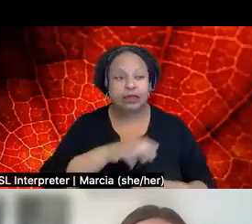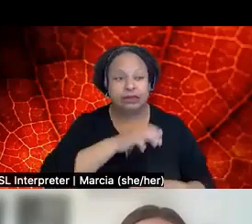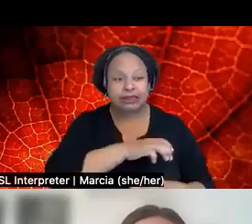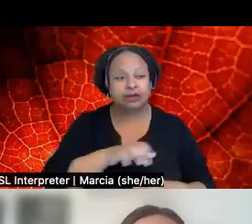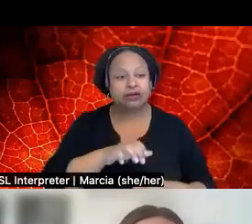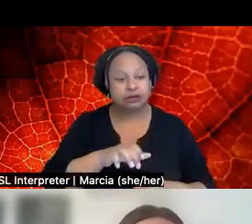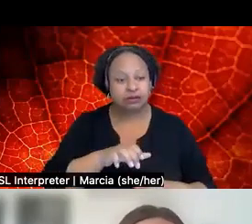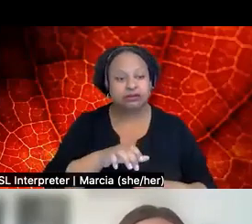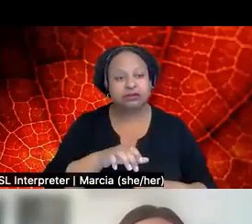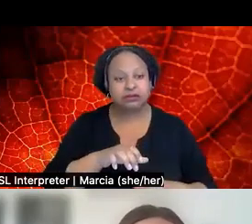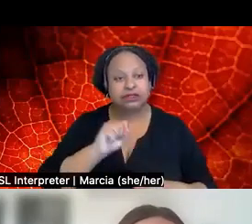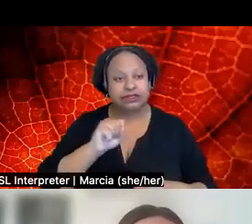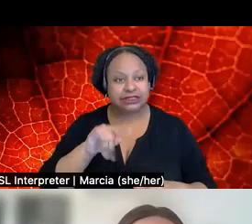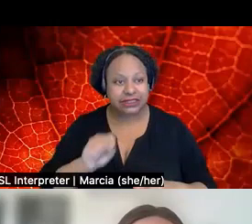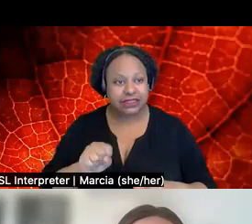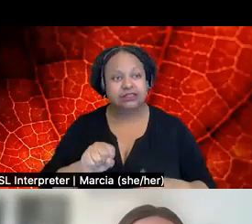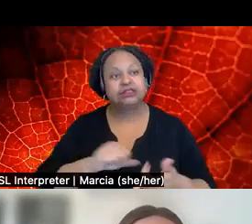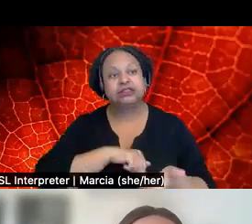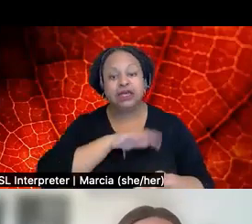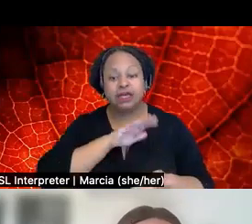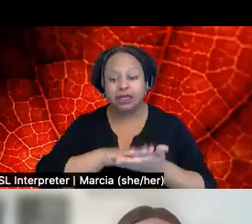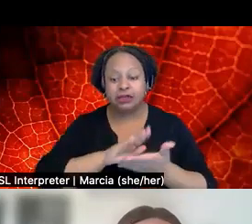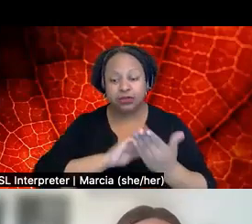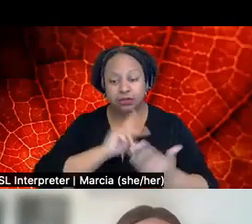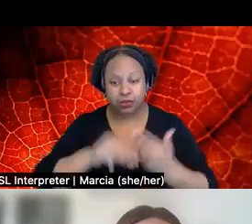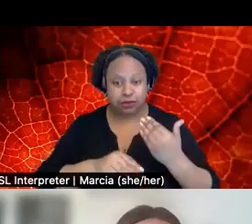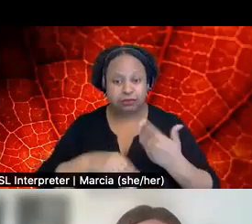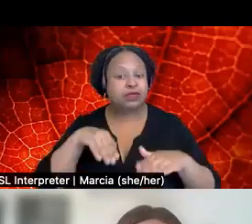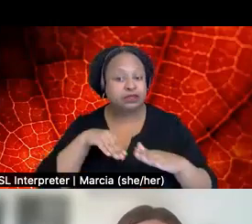Academic Programs and Accessibility Offices.